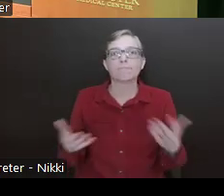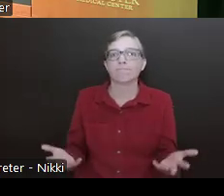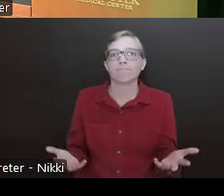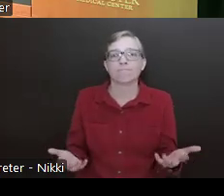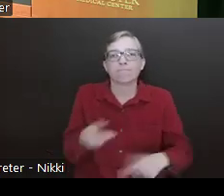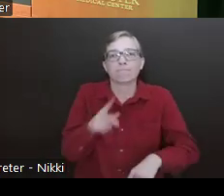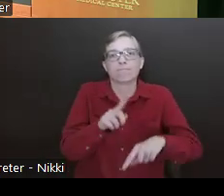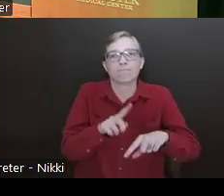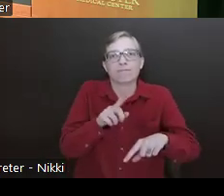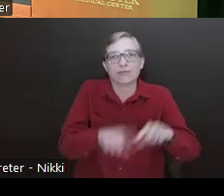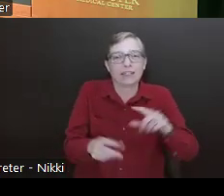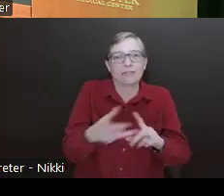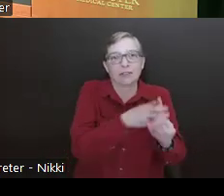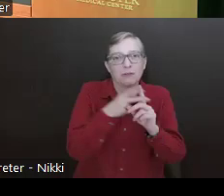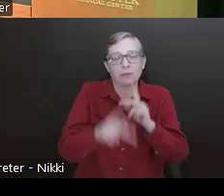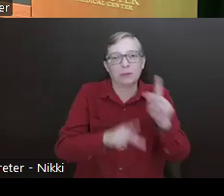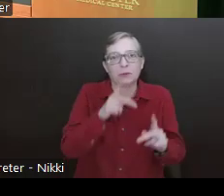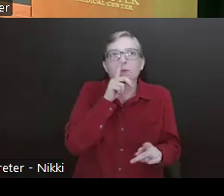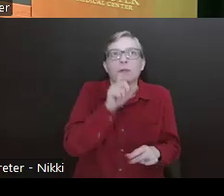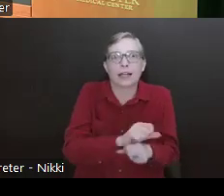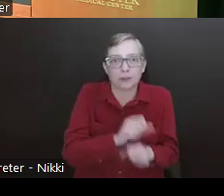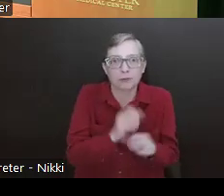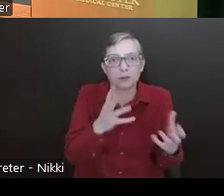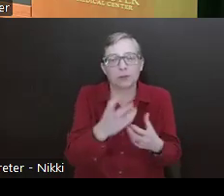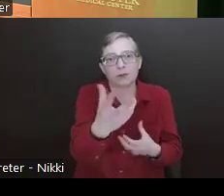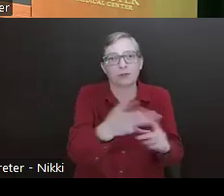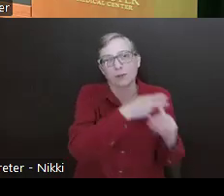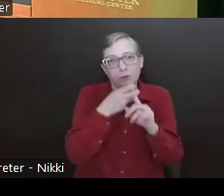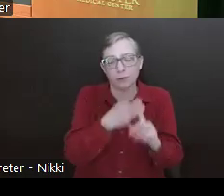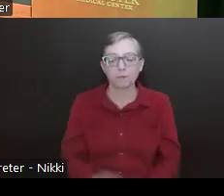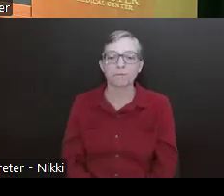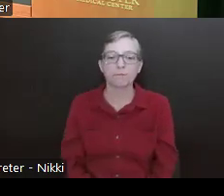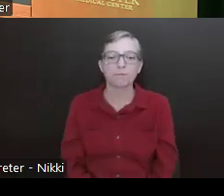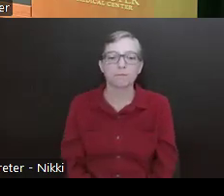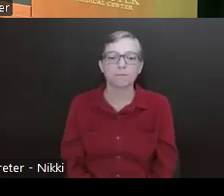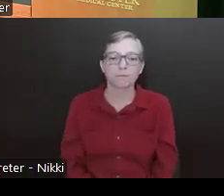actually looking for so one way that we tried to look at this so this is kind of from one of